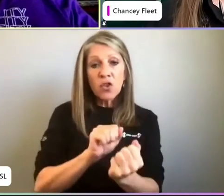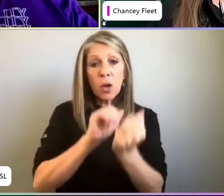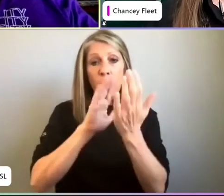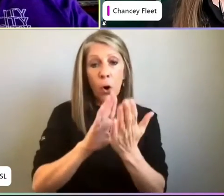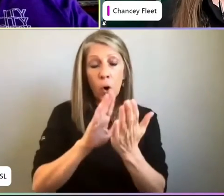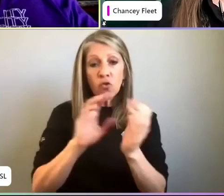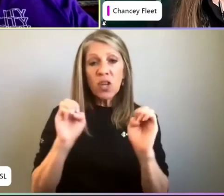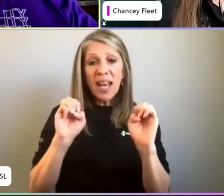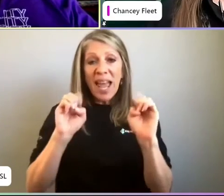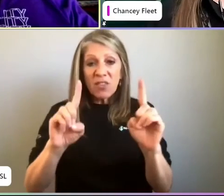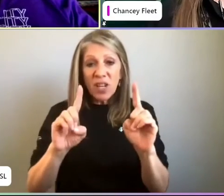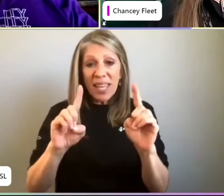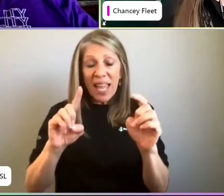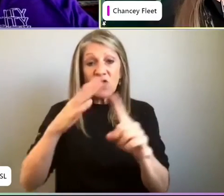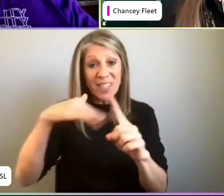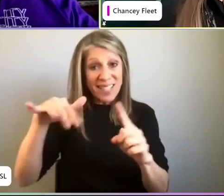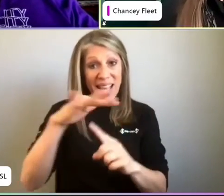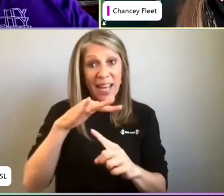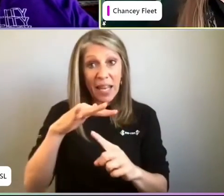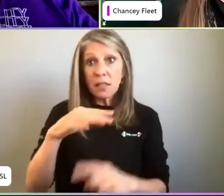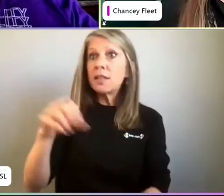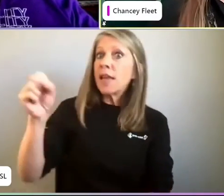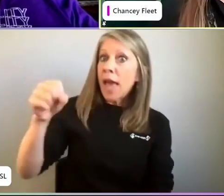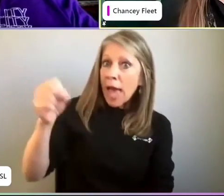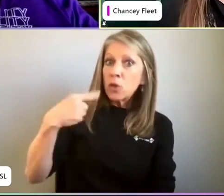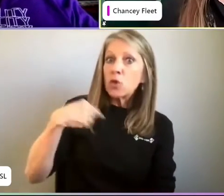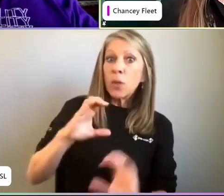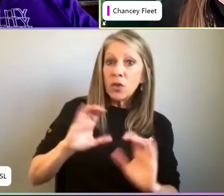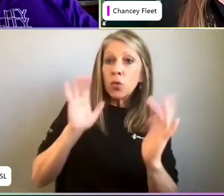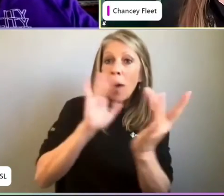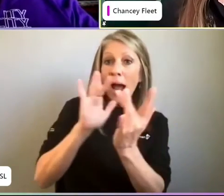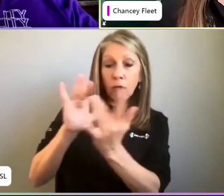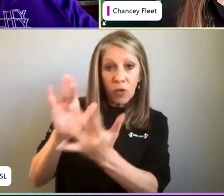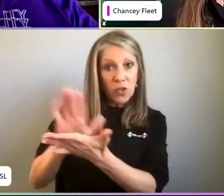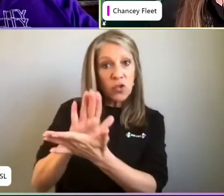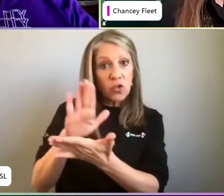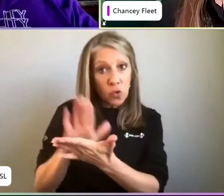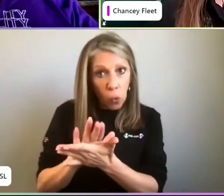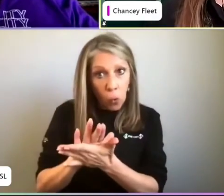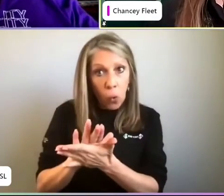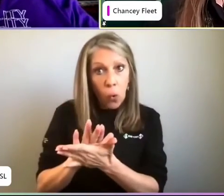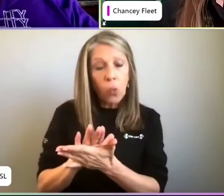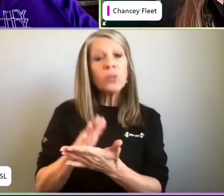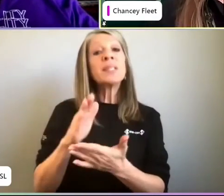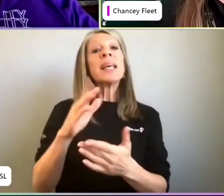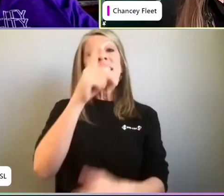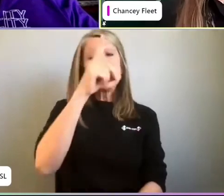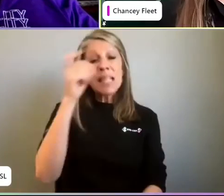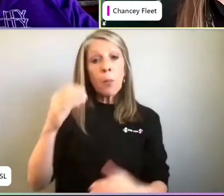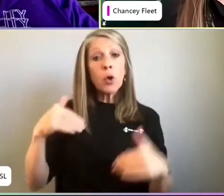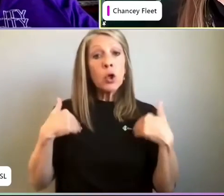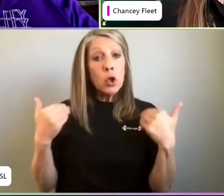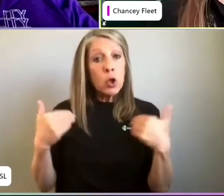like there would be so many potential applications of this collaboration approach in education settings.